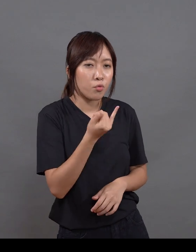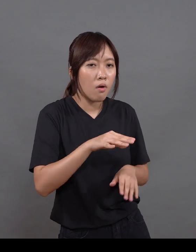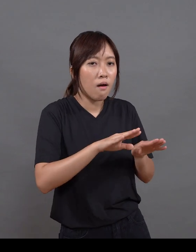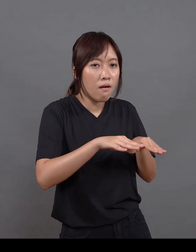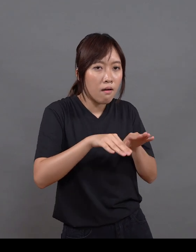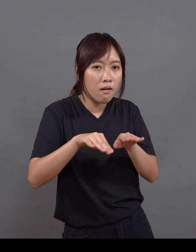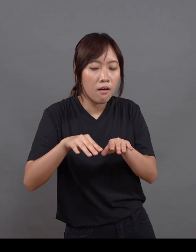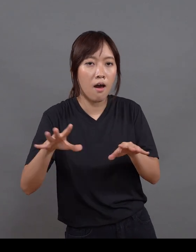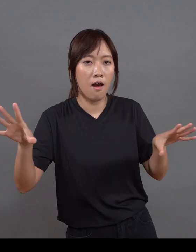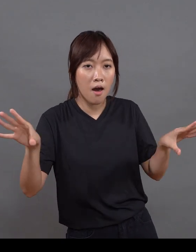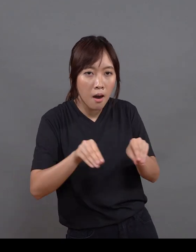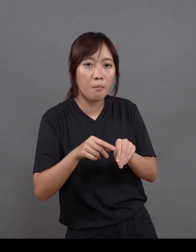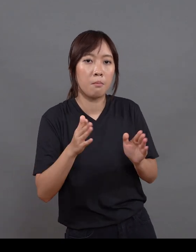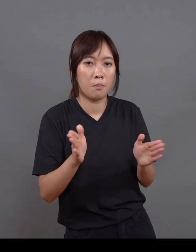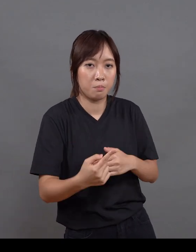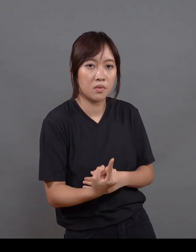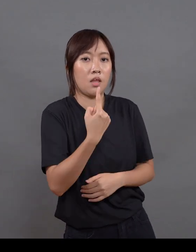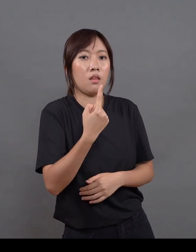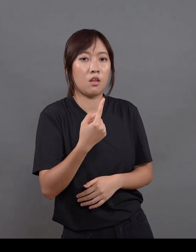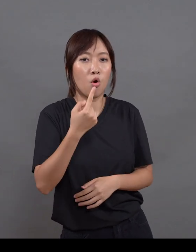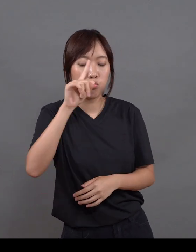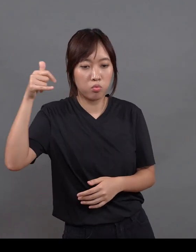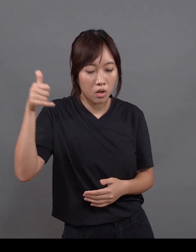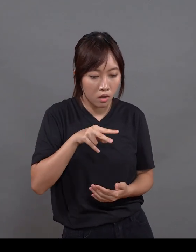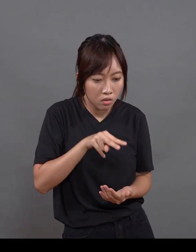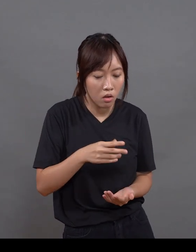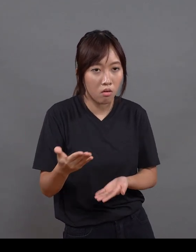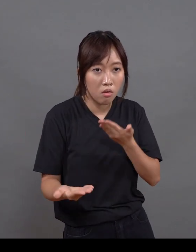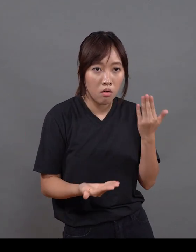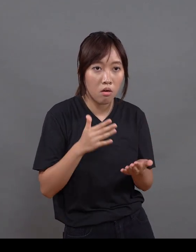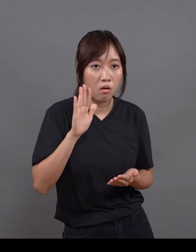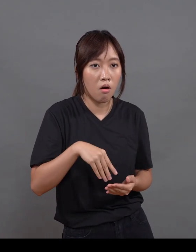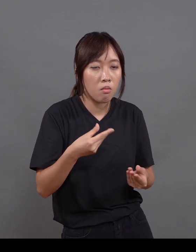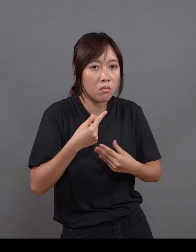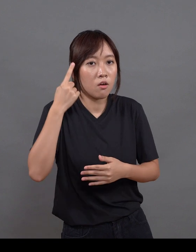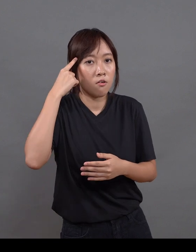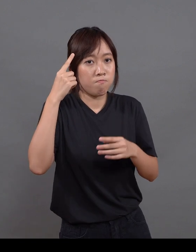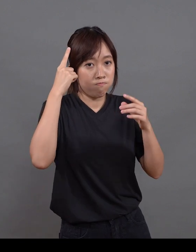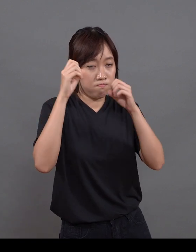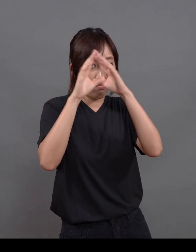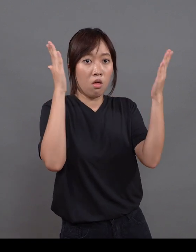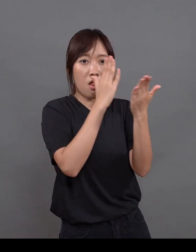He grouped things which were similar yet different in the same box so that when you look at the items inside it will not only cue different types of inspiration